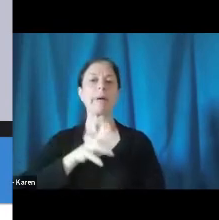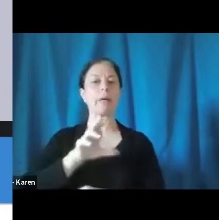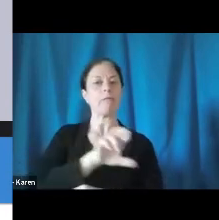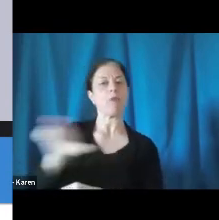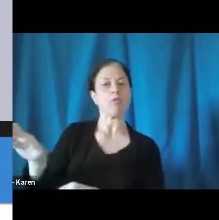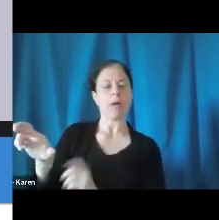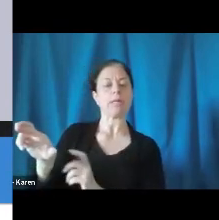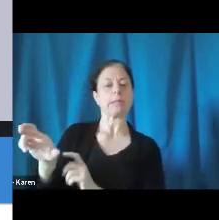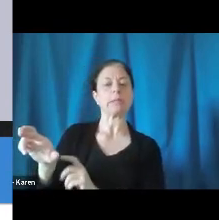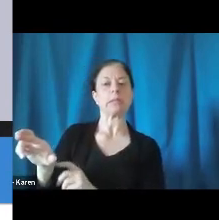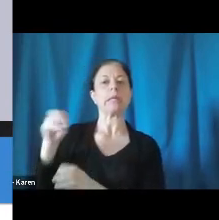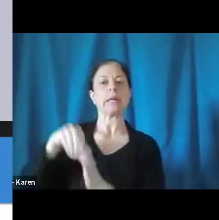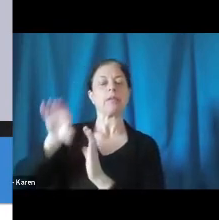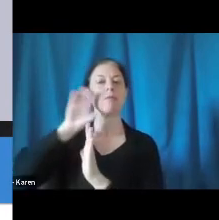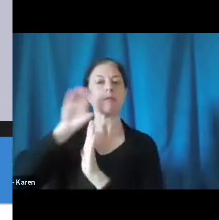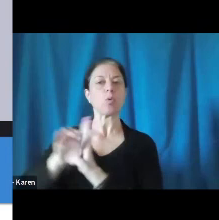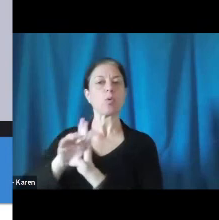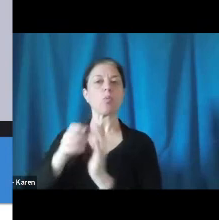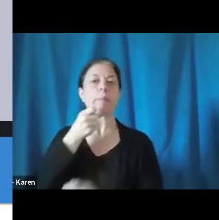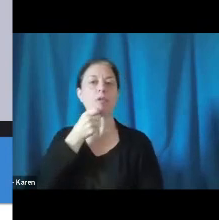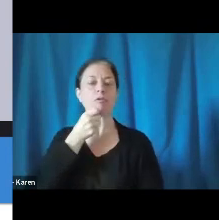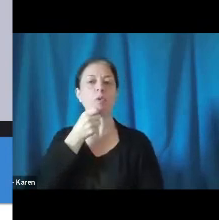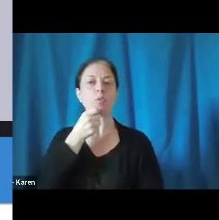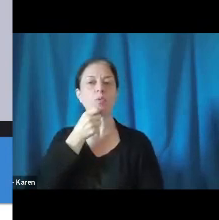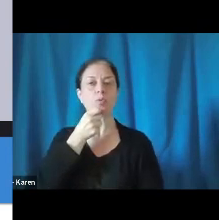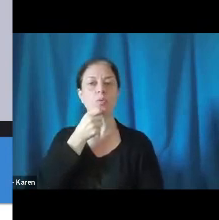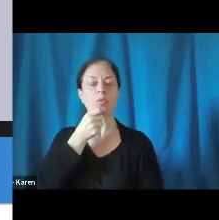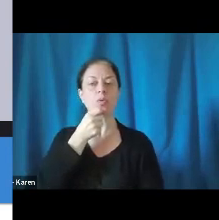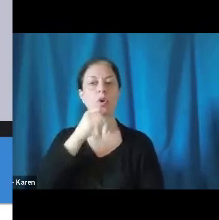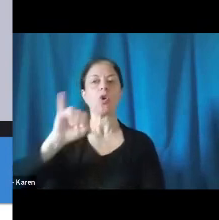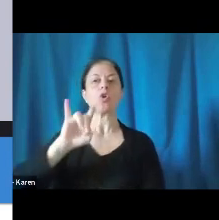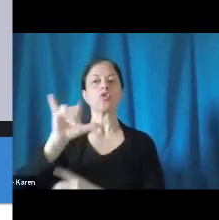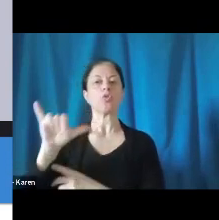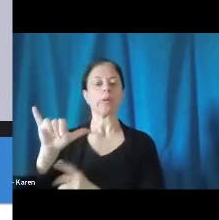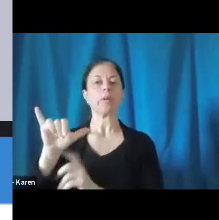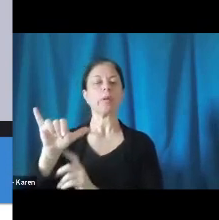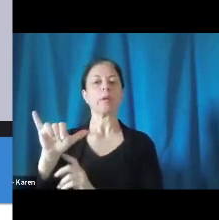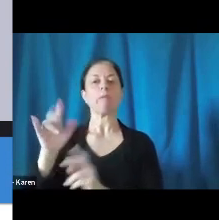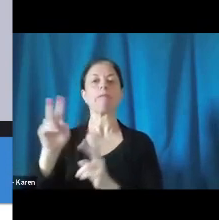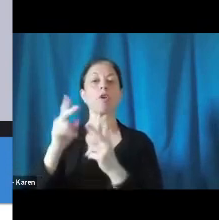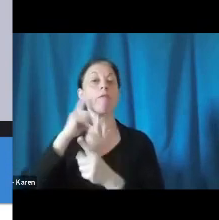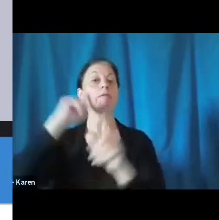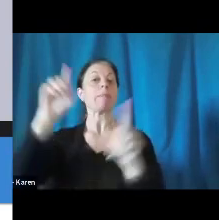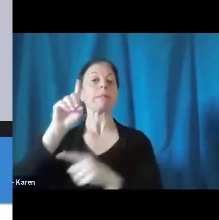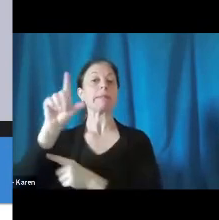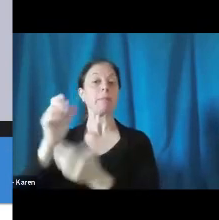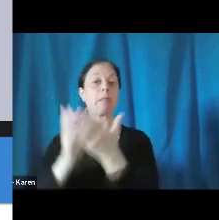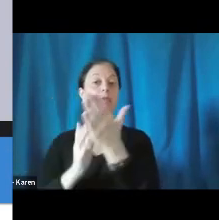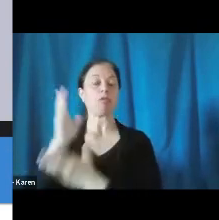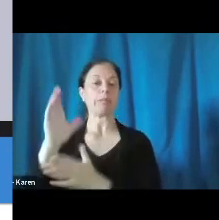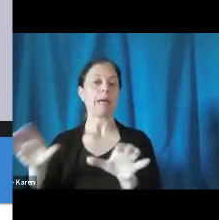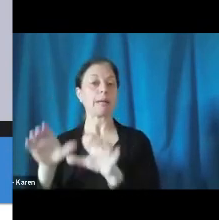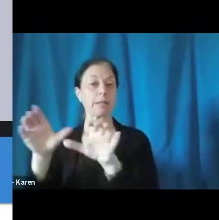"crip camp," I recommend you watch it. Judy Human who is to the far right in